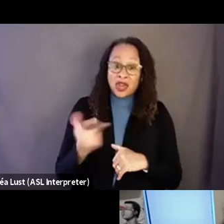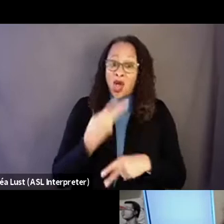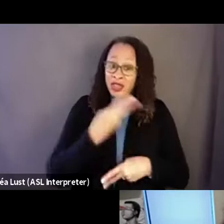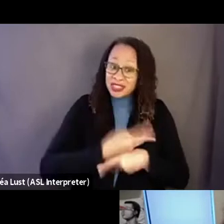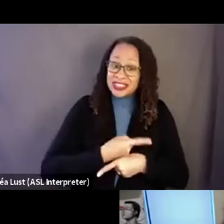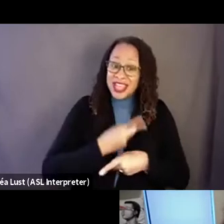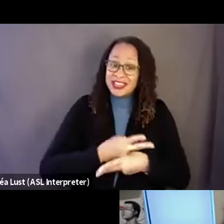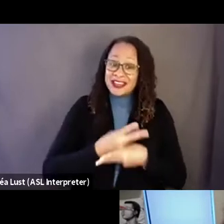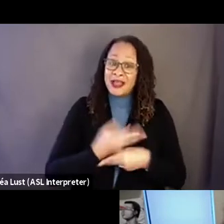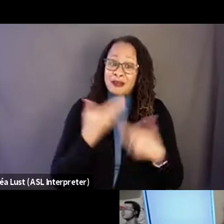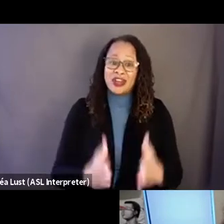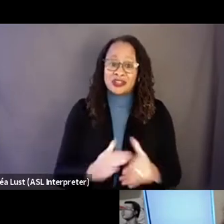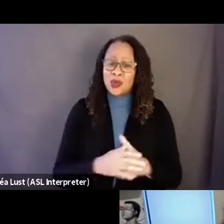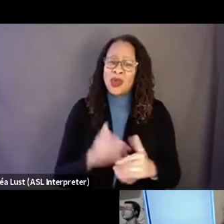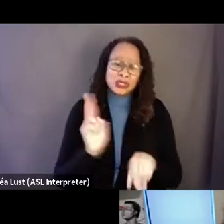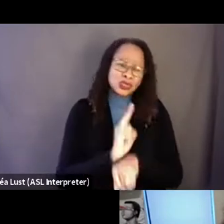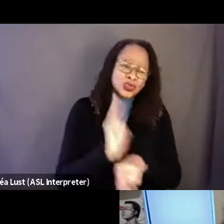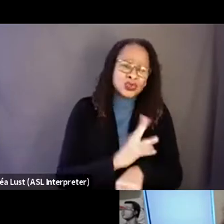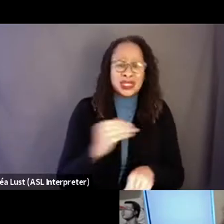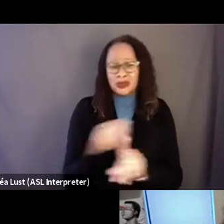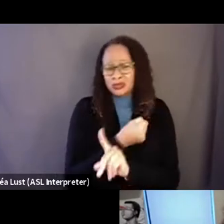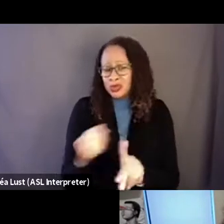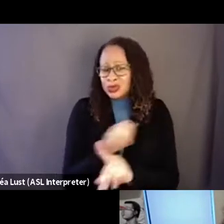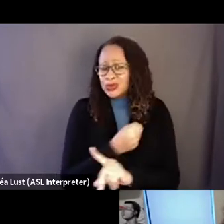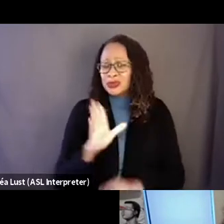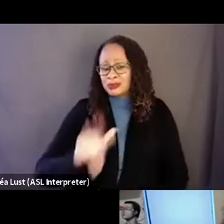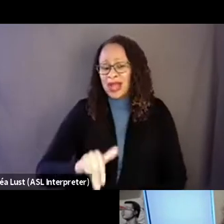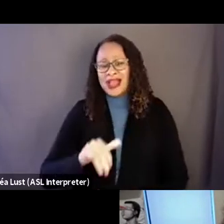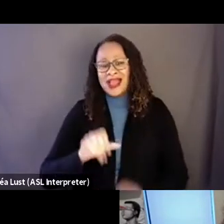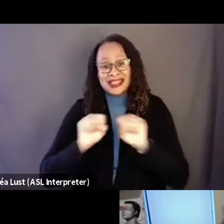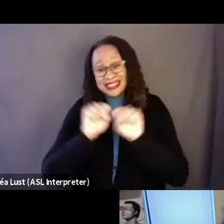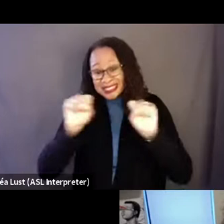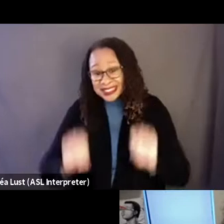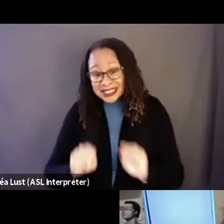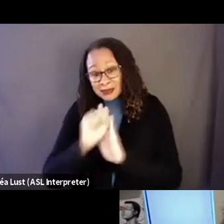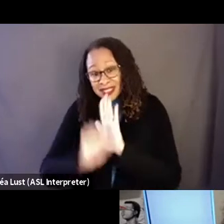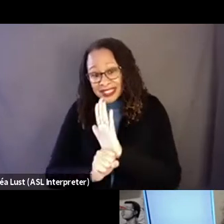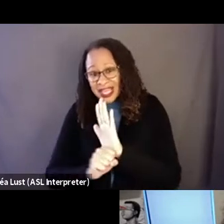we were so used and abused by the state and different stuff. And we're not getting enough money,